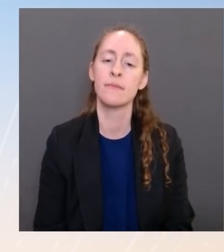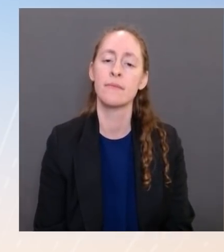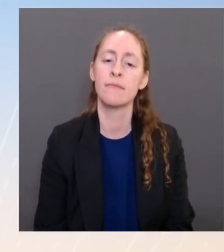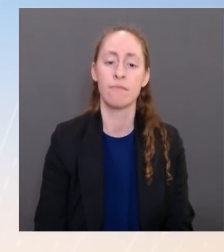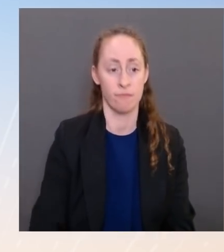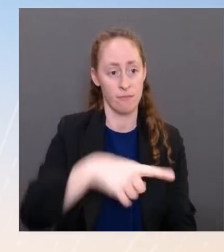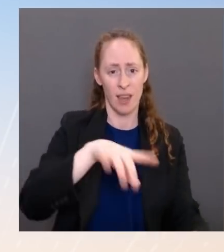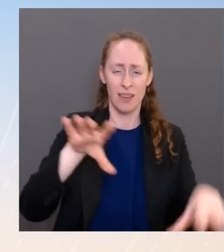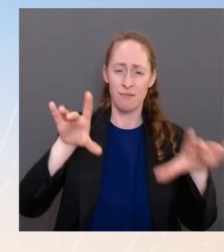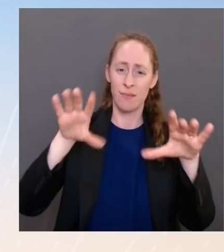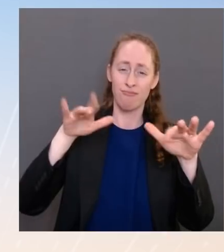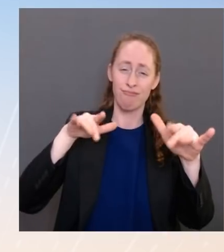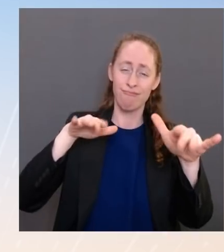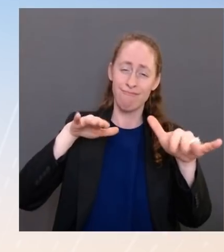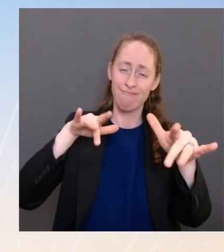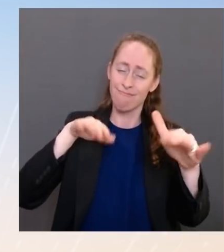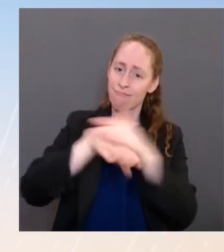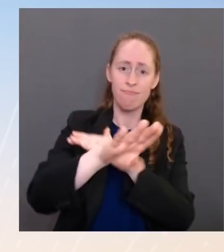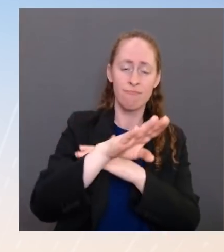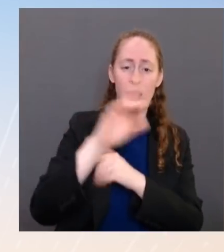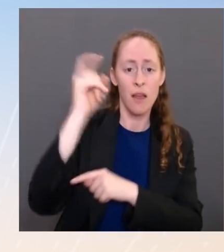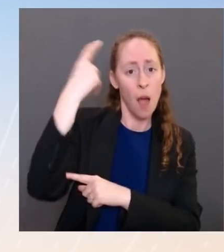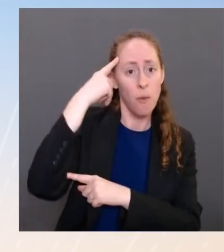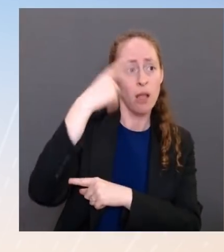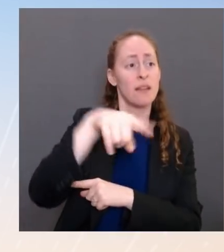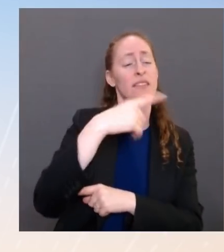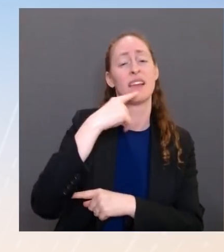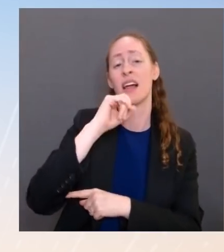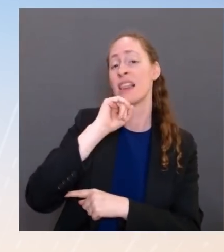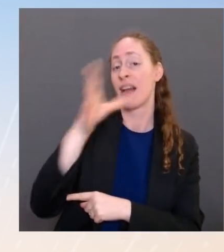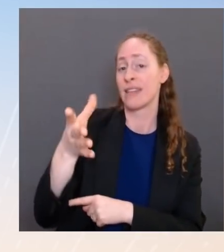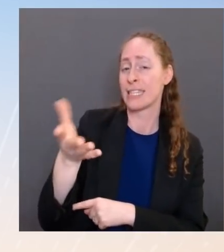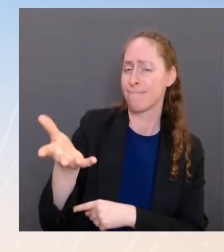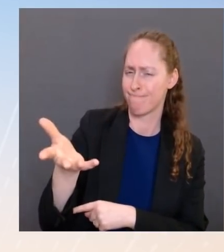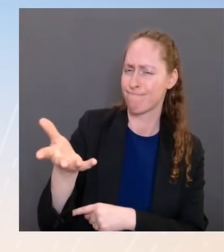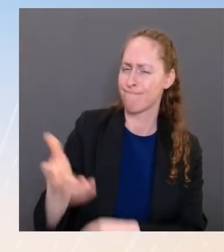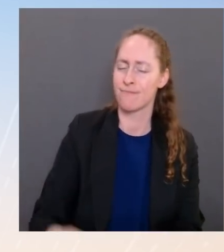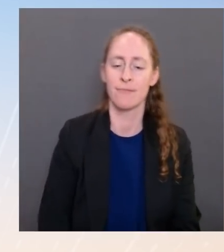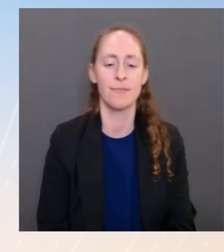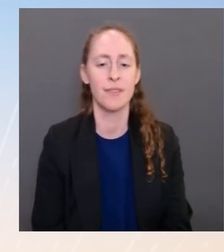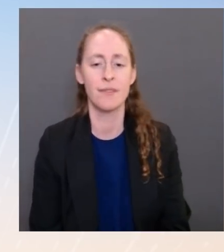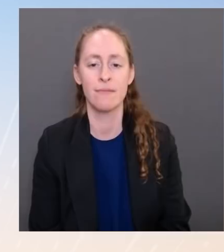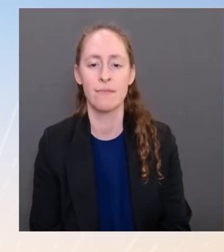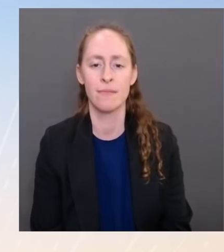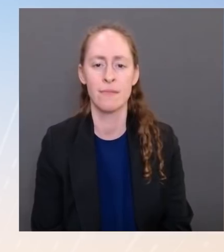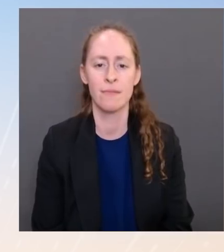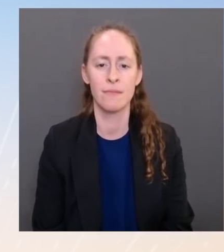The Press: This is a pending court case though. That's where the federal law comes into place. This is a pending court case. Ms. Psaki: Well, but I think